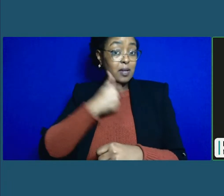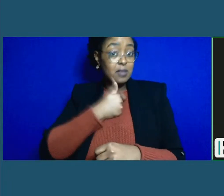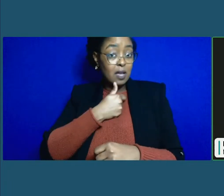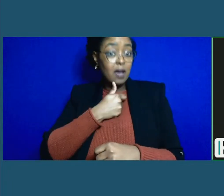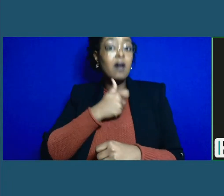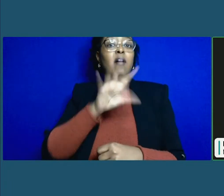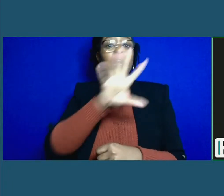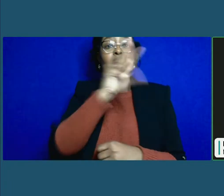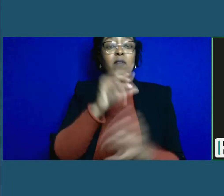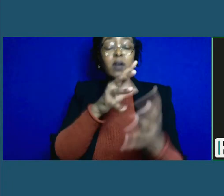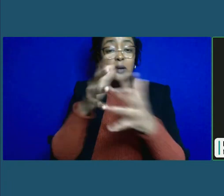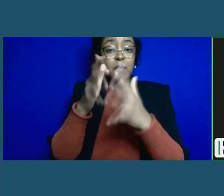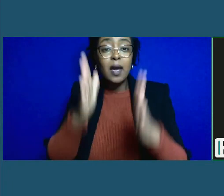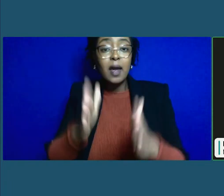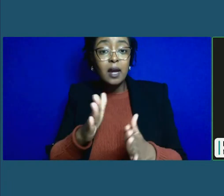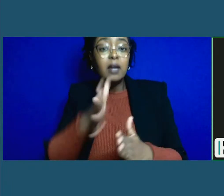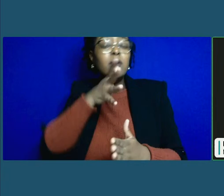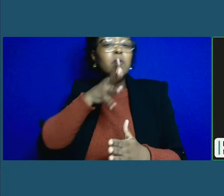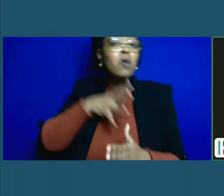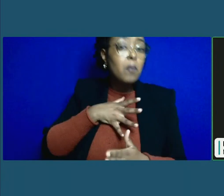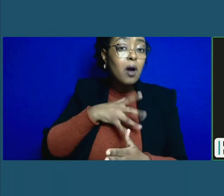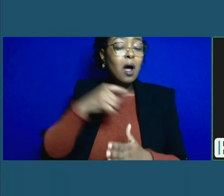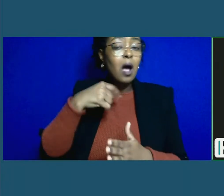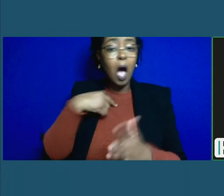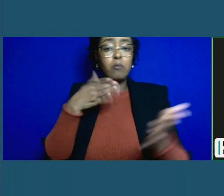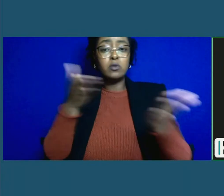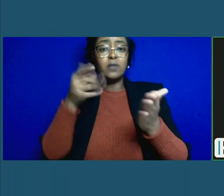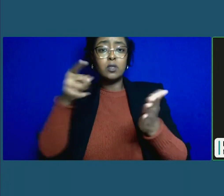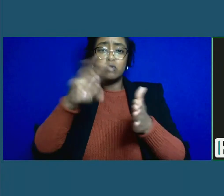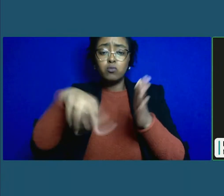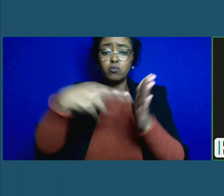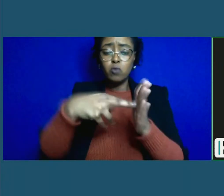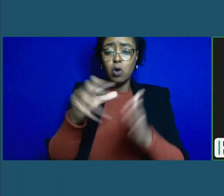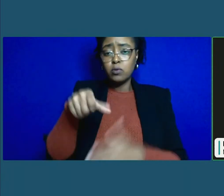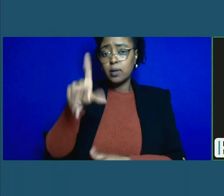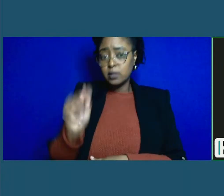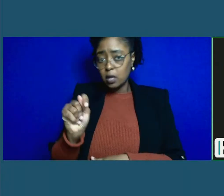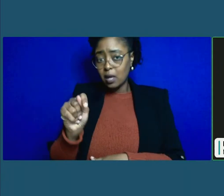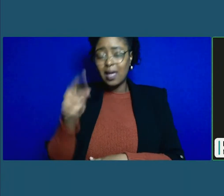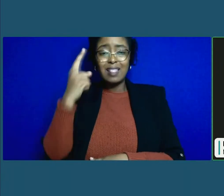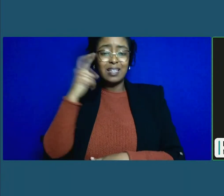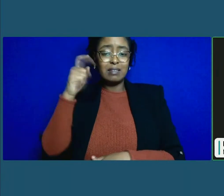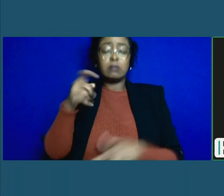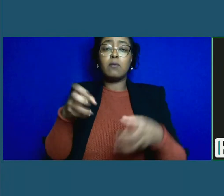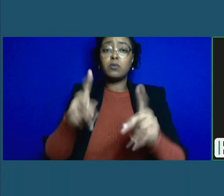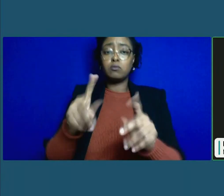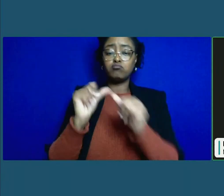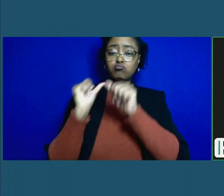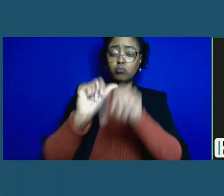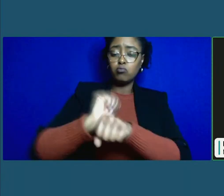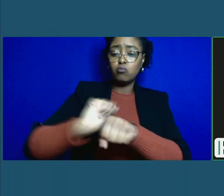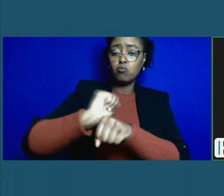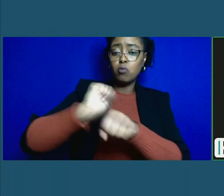take that personally as an African American female. And serving in this role as